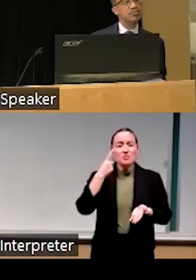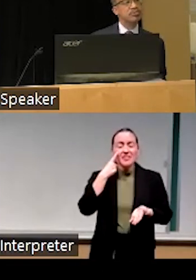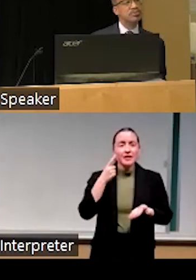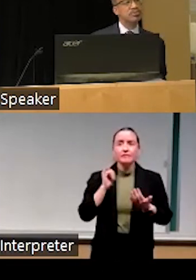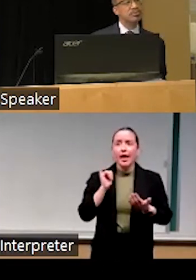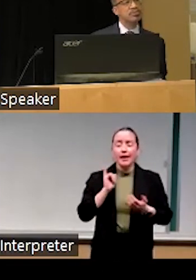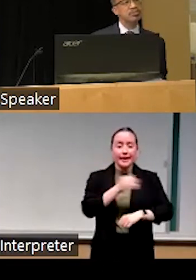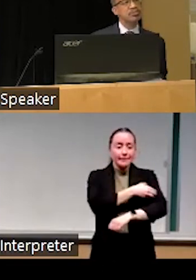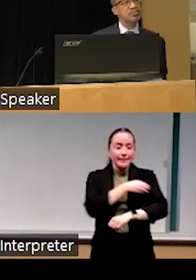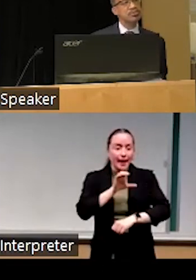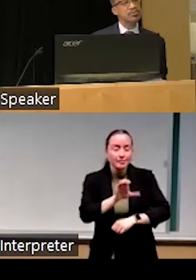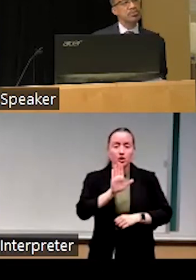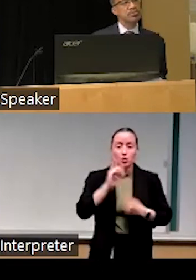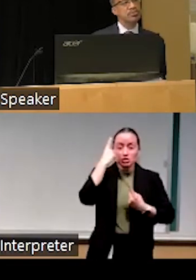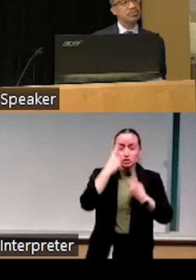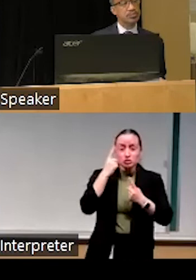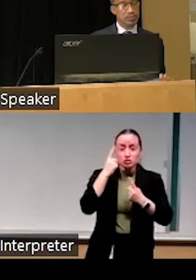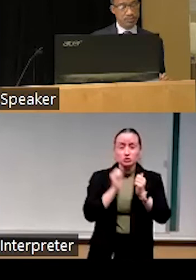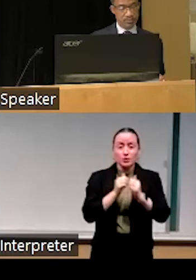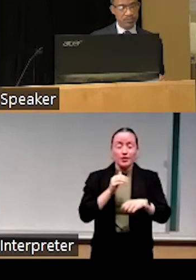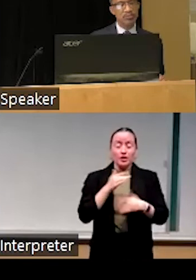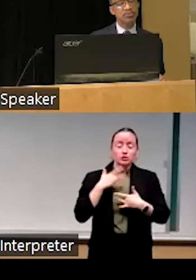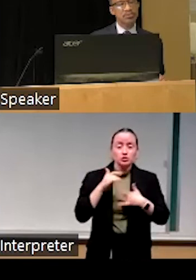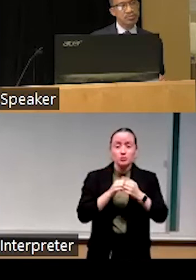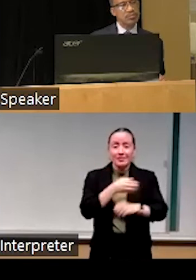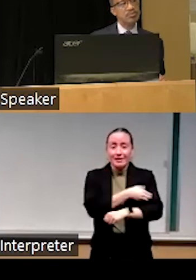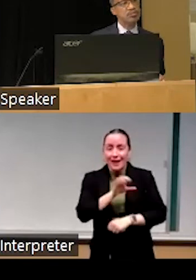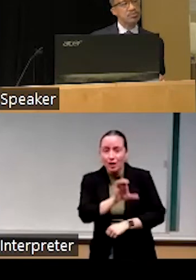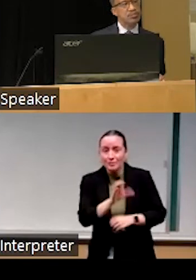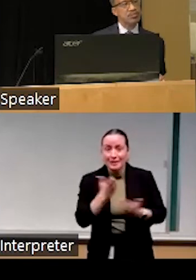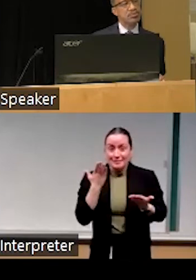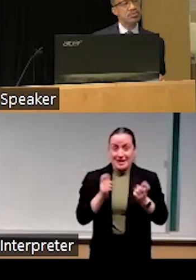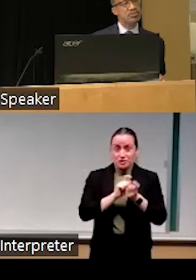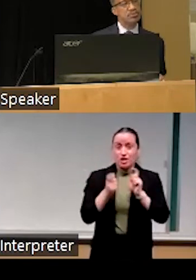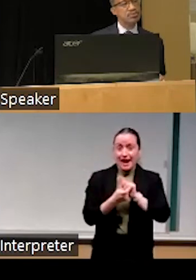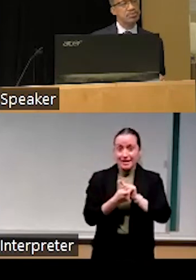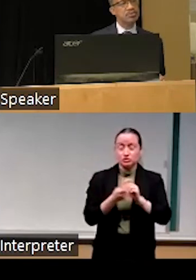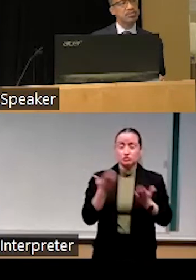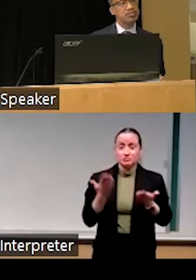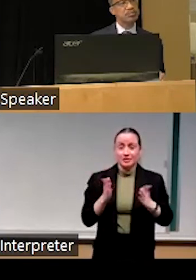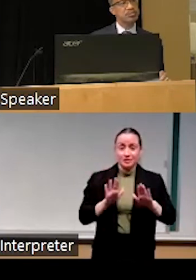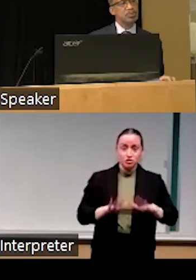empowerment might change across developmental timeline from kids through our geriatric patients